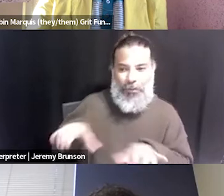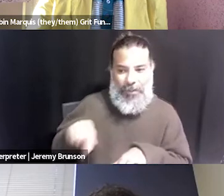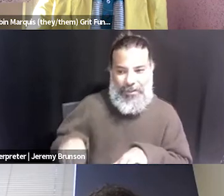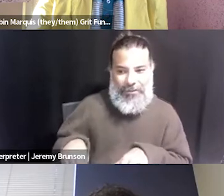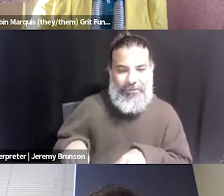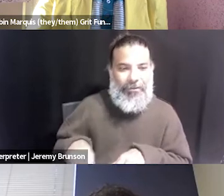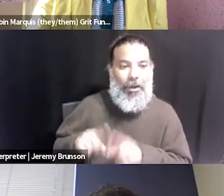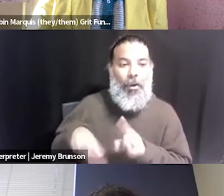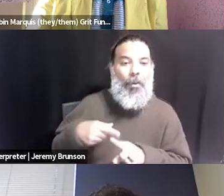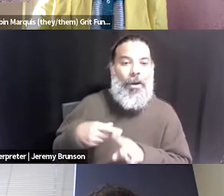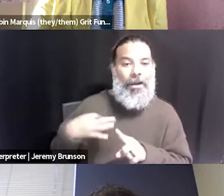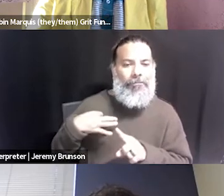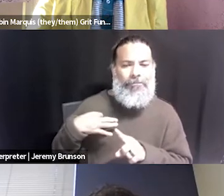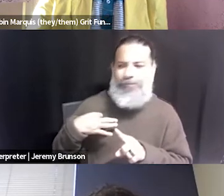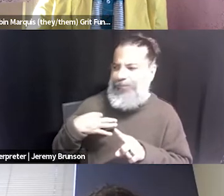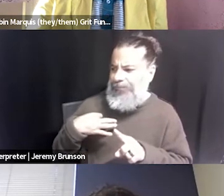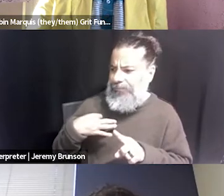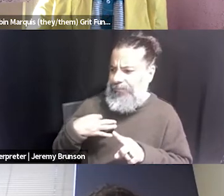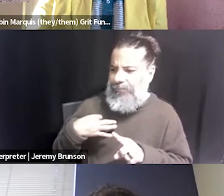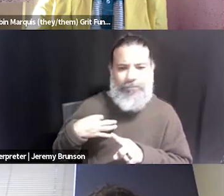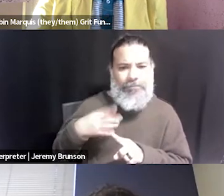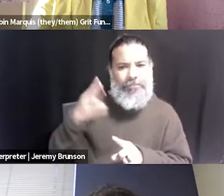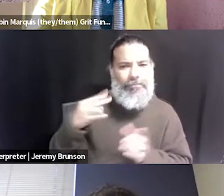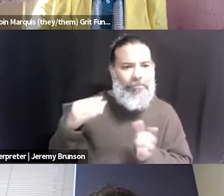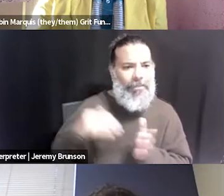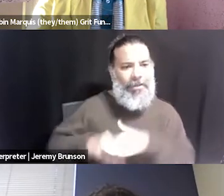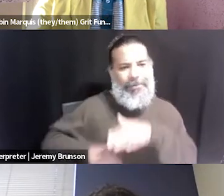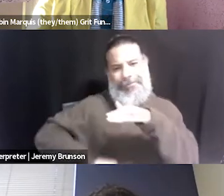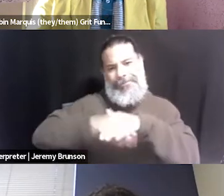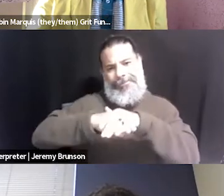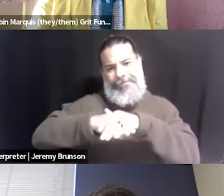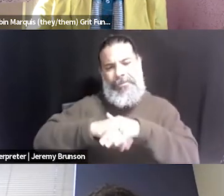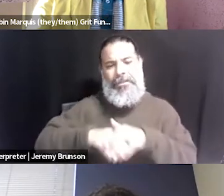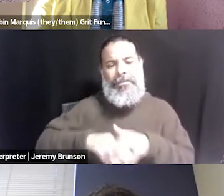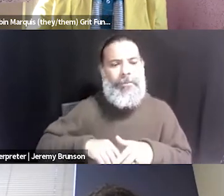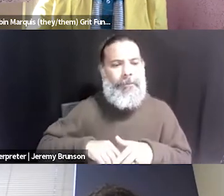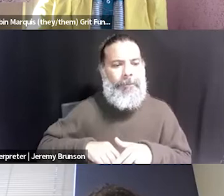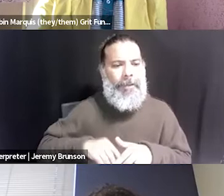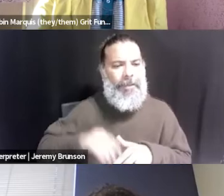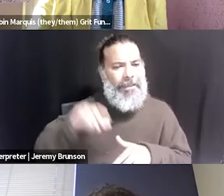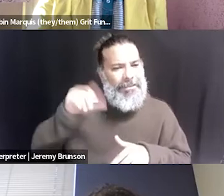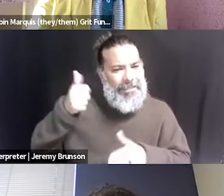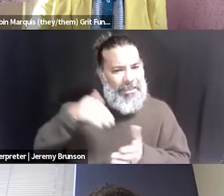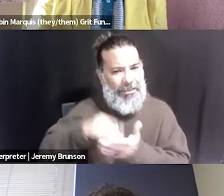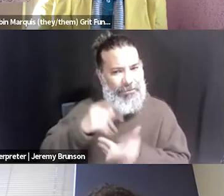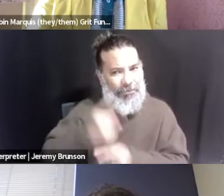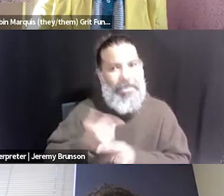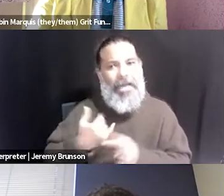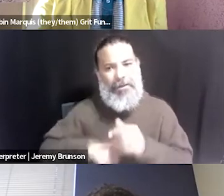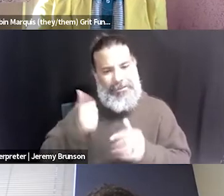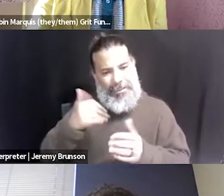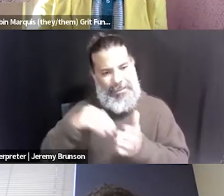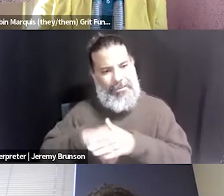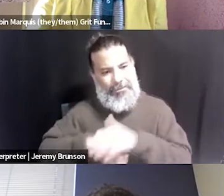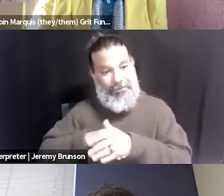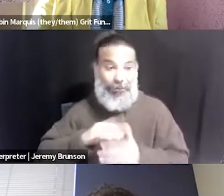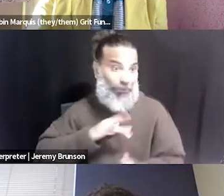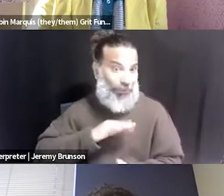When I applied, I think it was 7,000 like the top now it's 10, right? Which is cool.